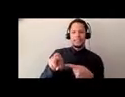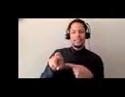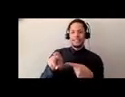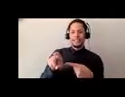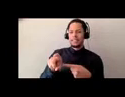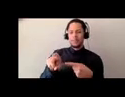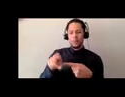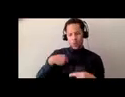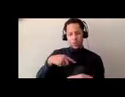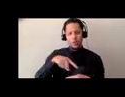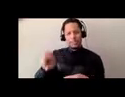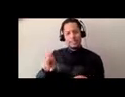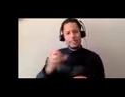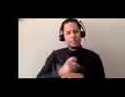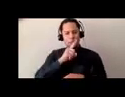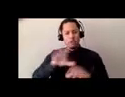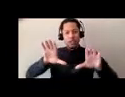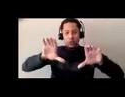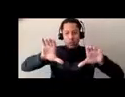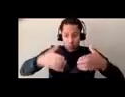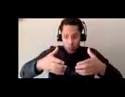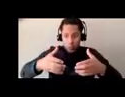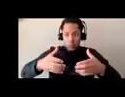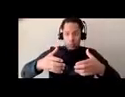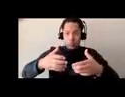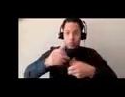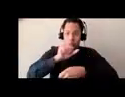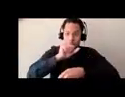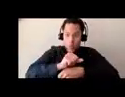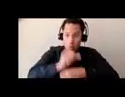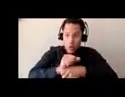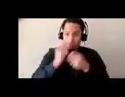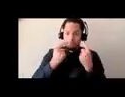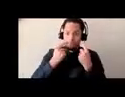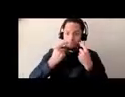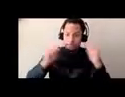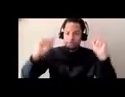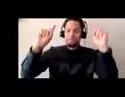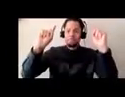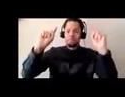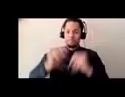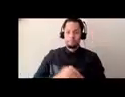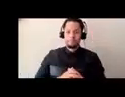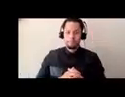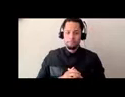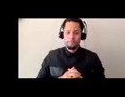And I'm just going to -- since I'm the one that's unmuted -- say let's take time and